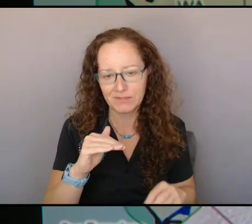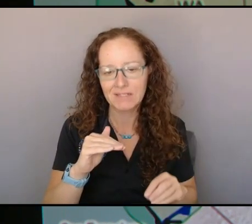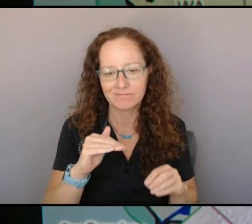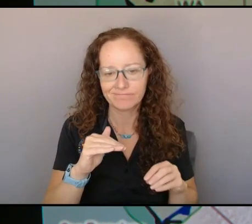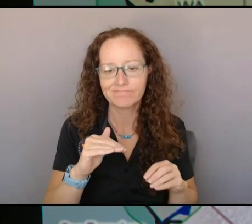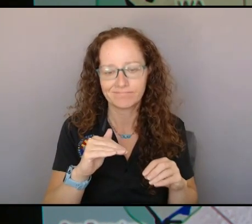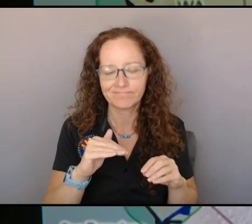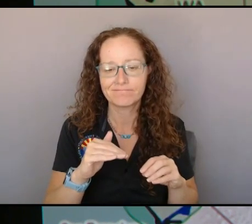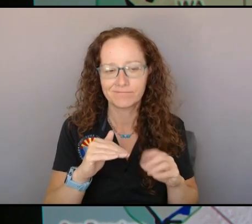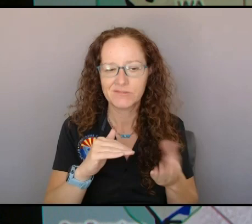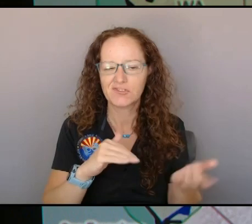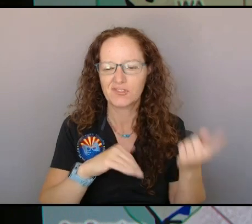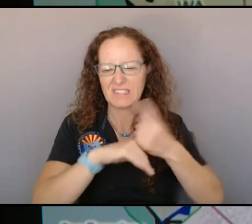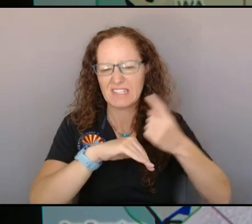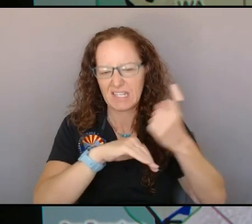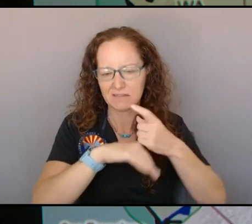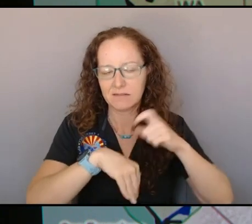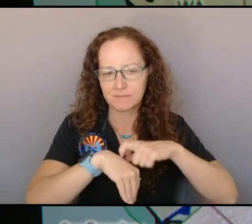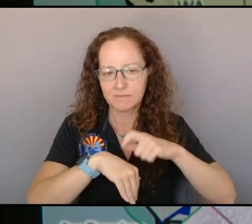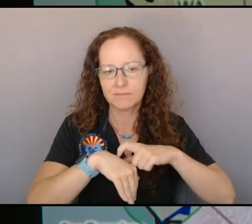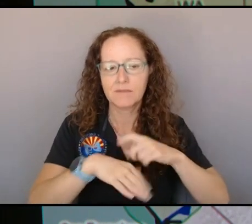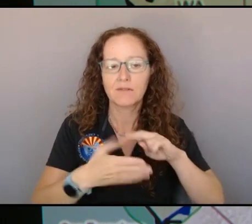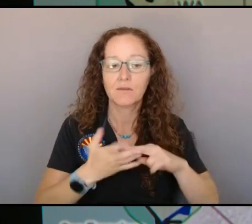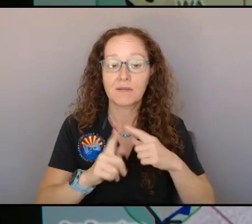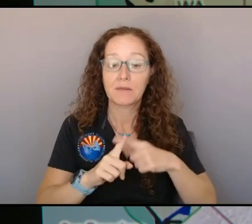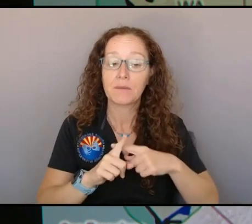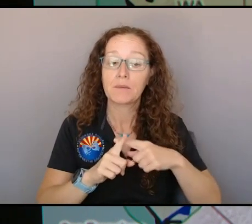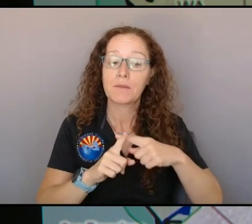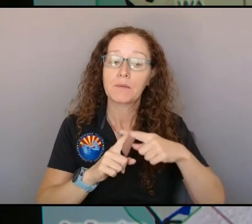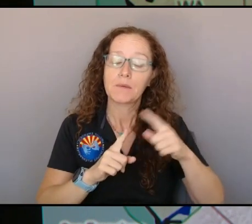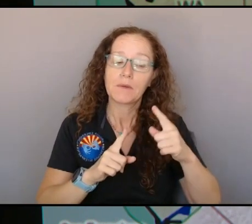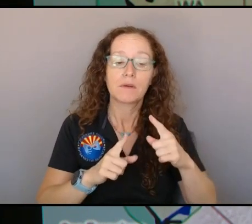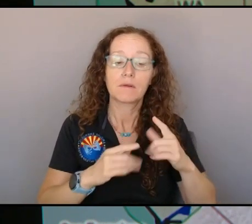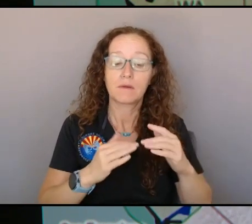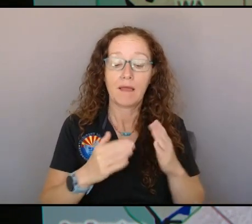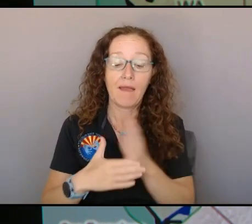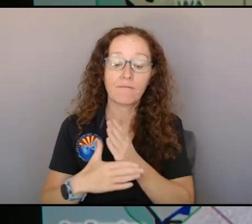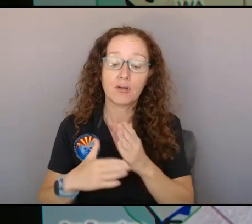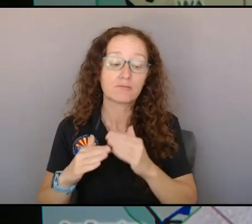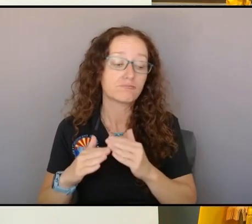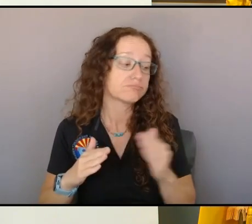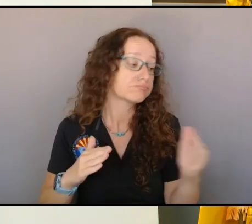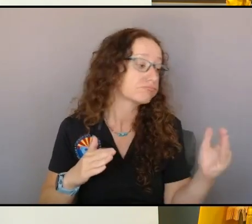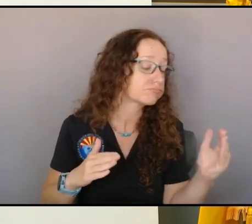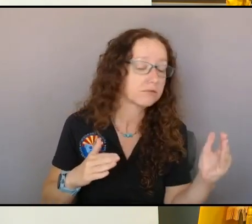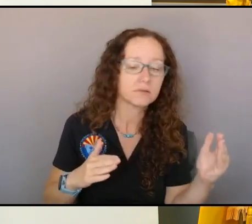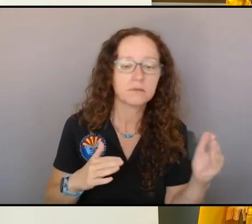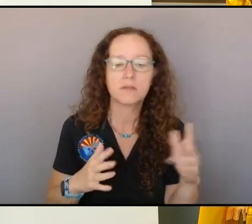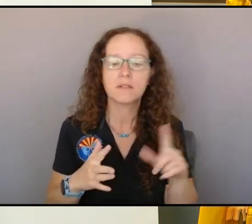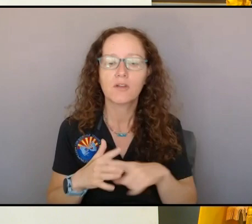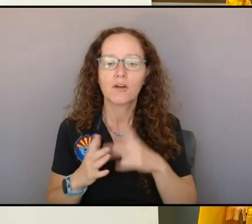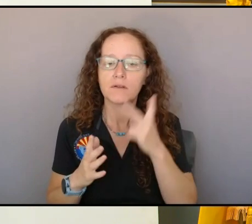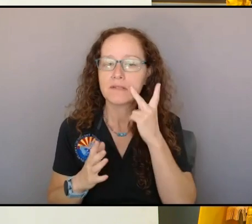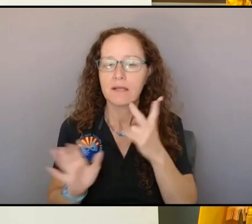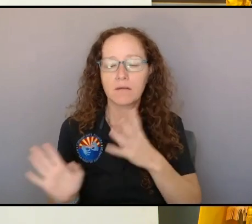above average and we'll start seeing breezy to windy afternoons with southwest and westerly winds. So, let's move